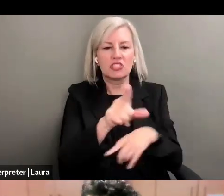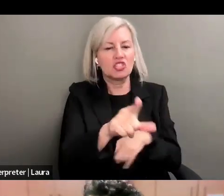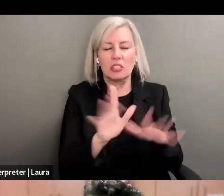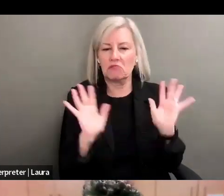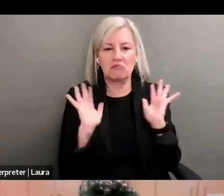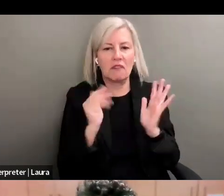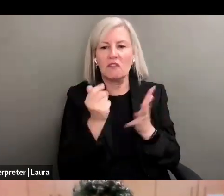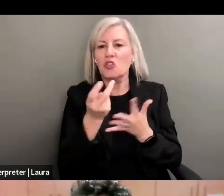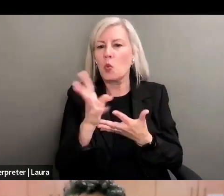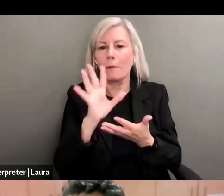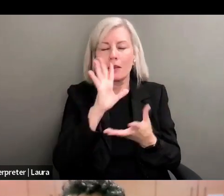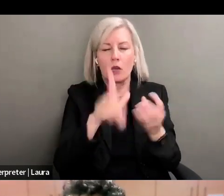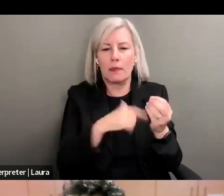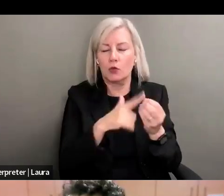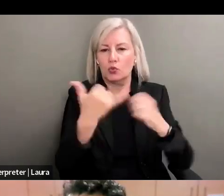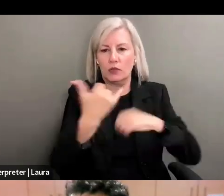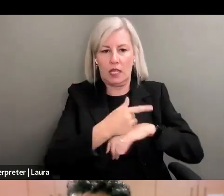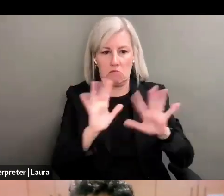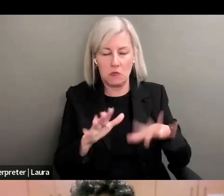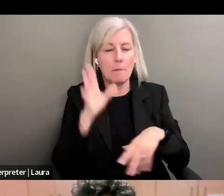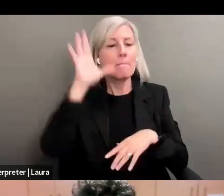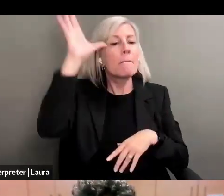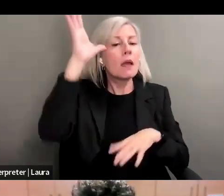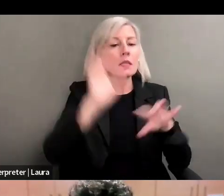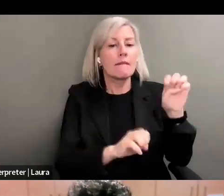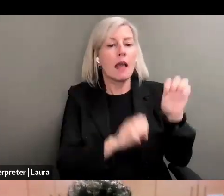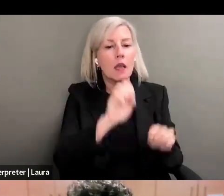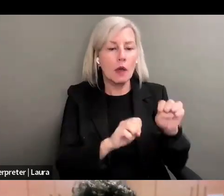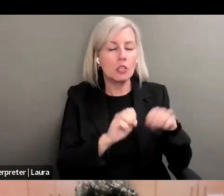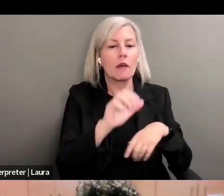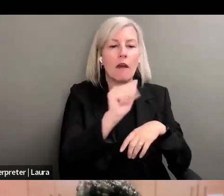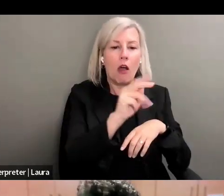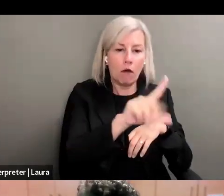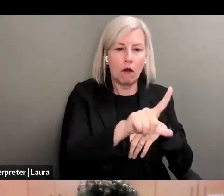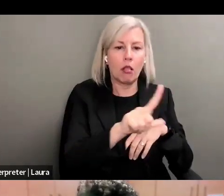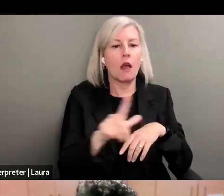We have the parents evaluation of aural and oral performance